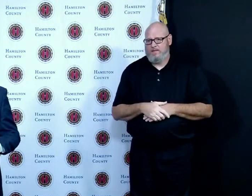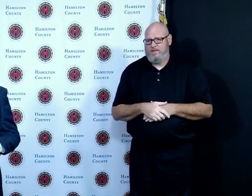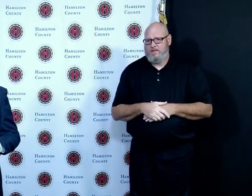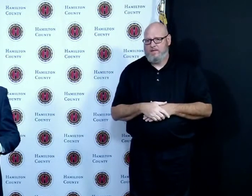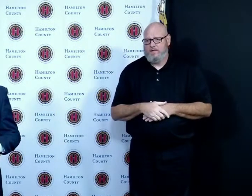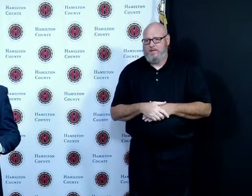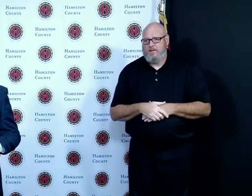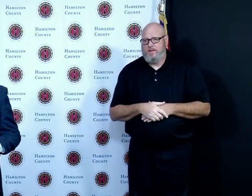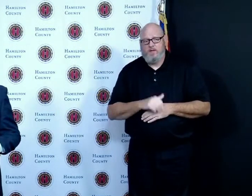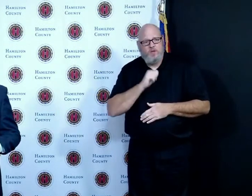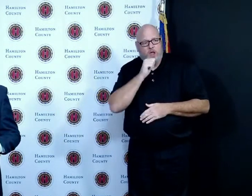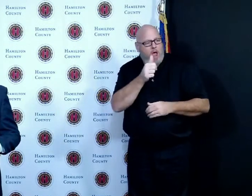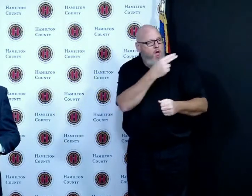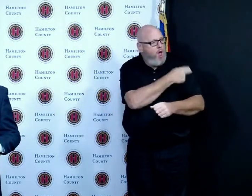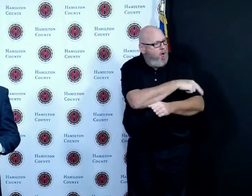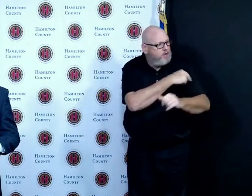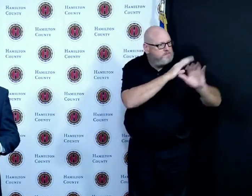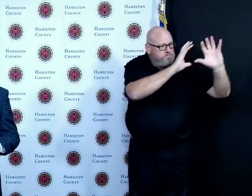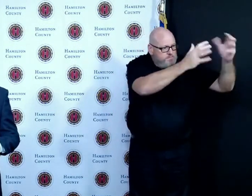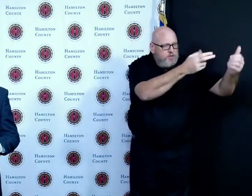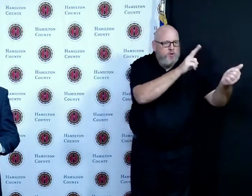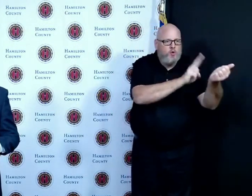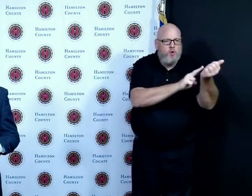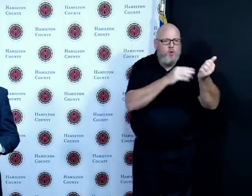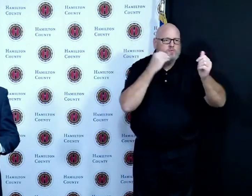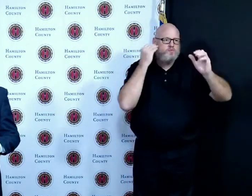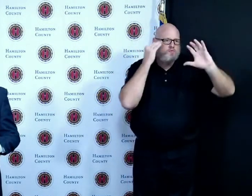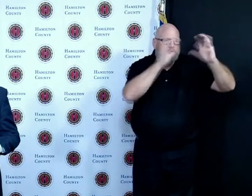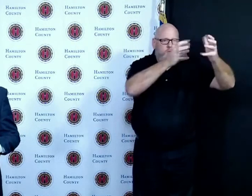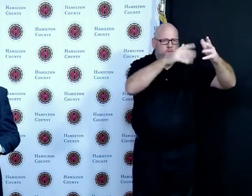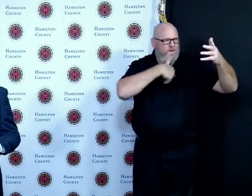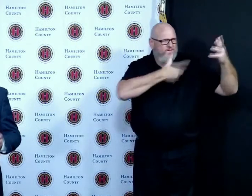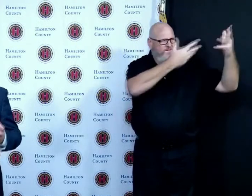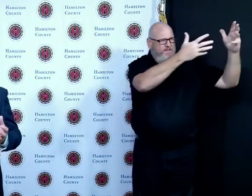just a couple of questions first of all greg and what if you could talk a little bit about